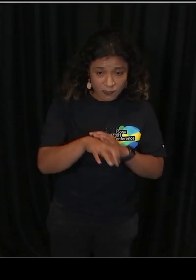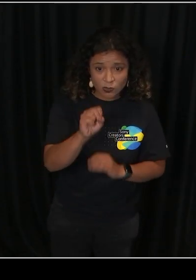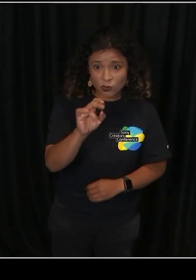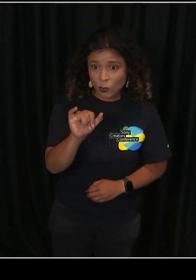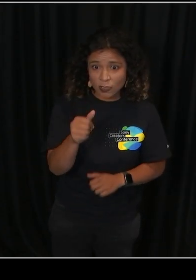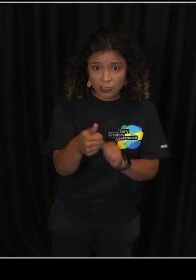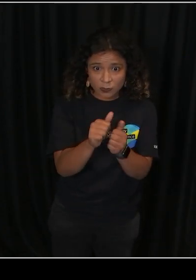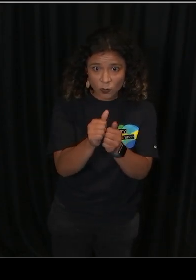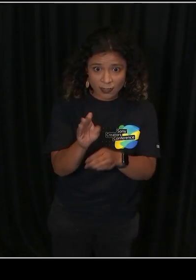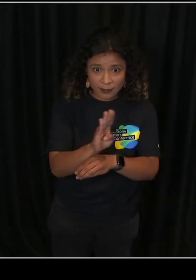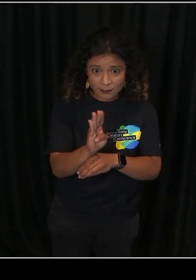alongside Hawk-Eye and Pulse life.